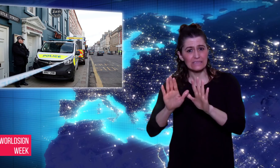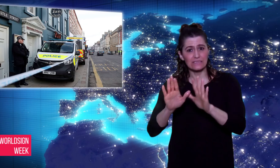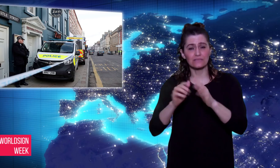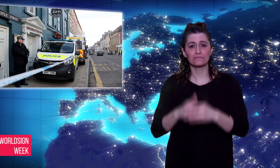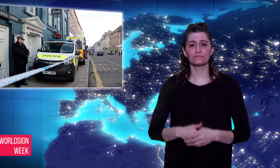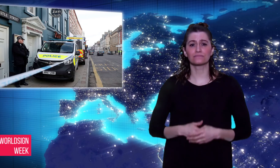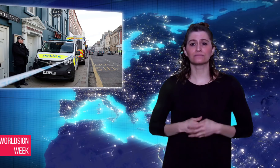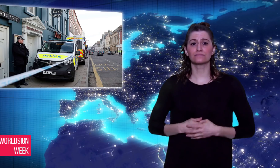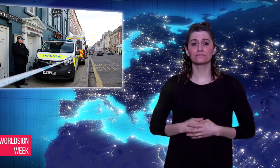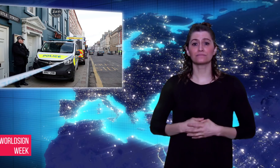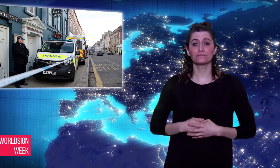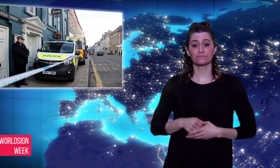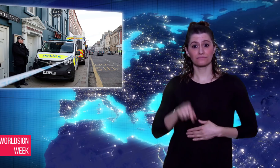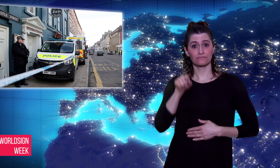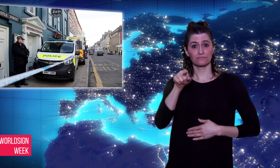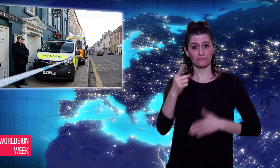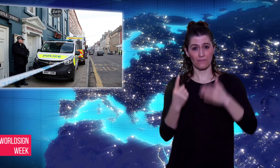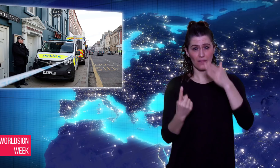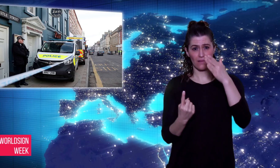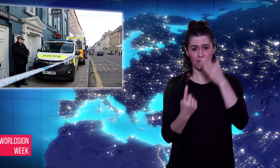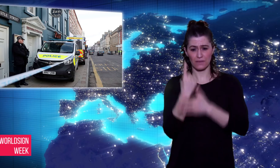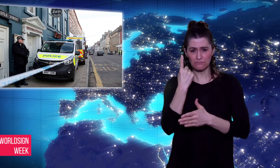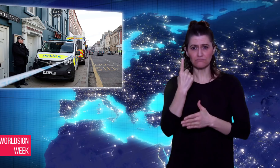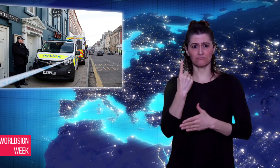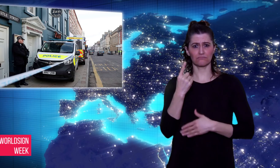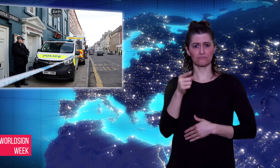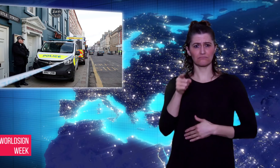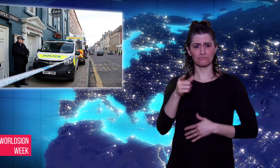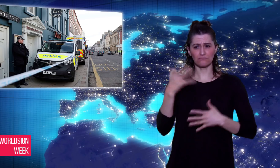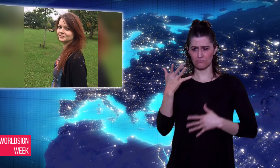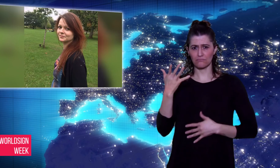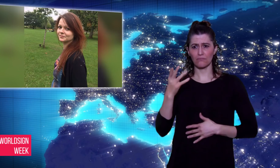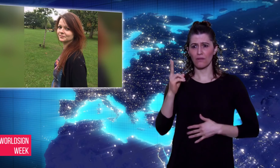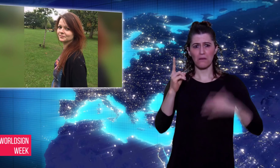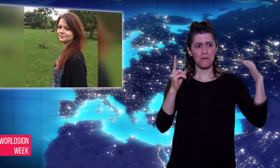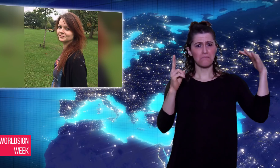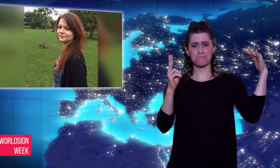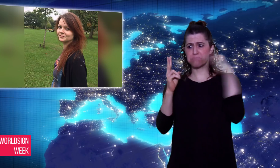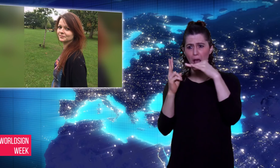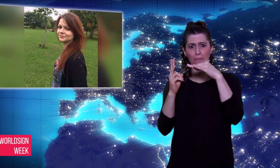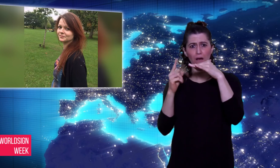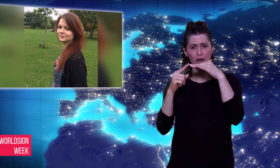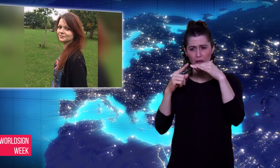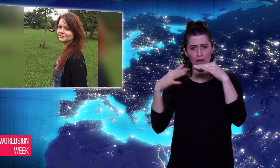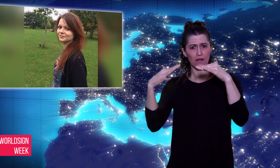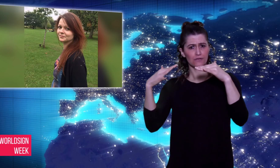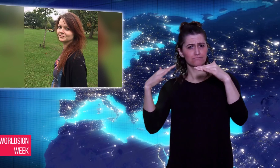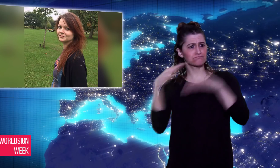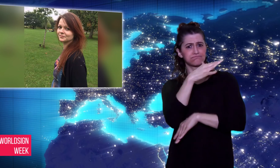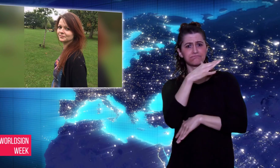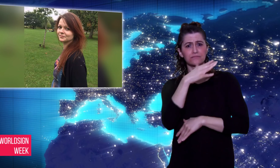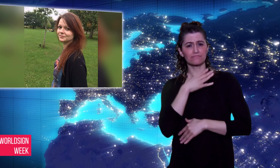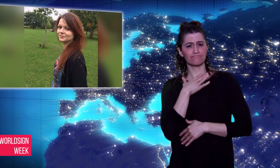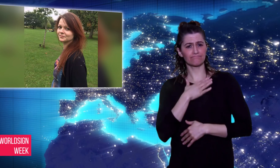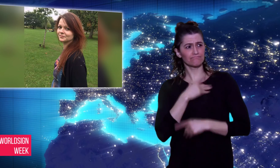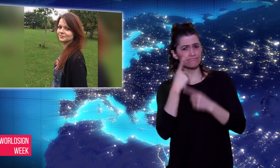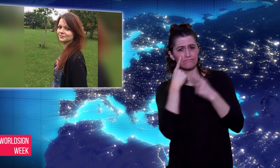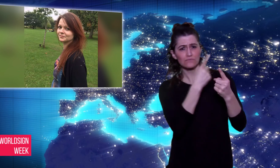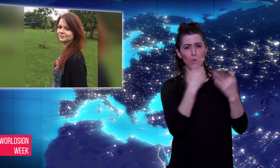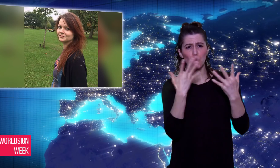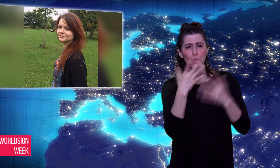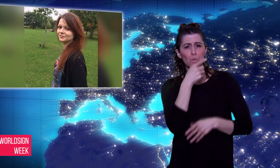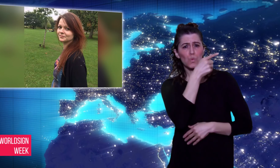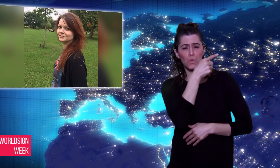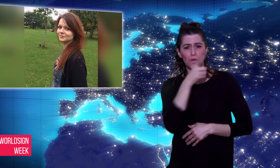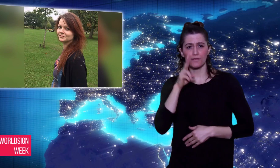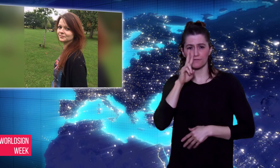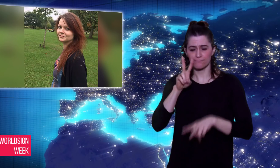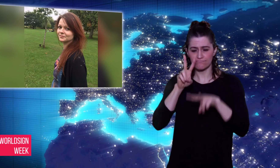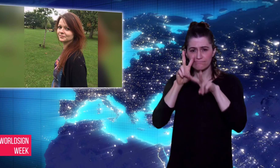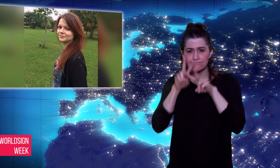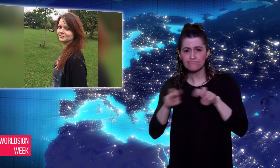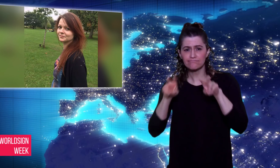led to a counterterrorism investigation